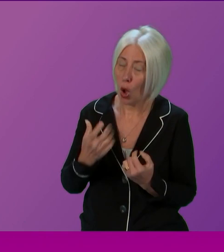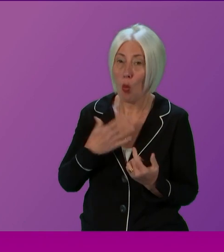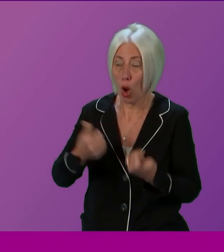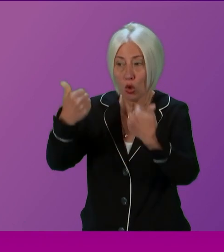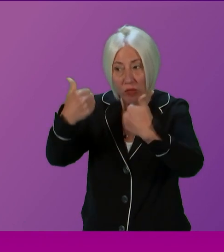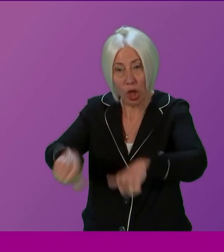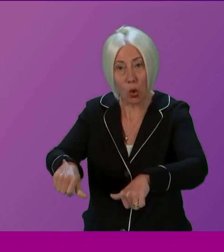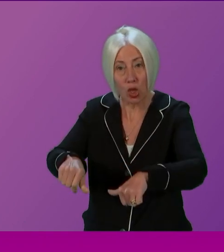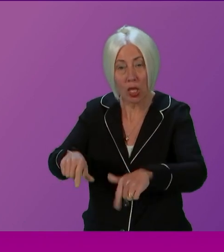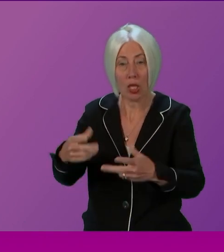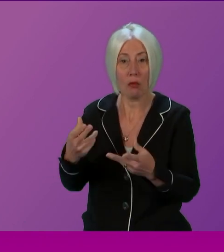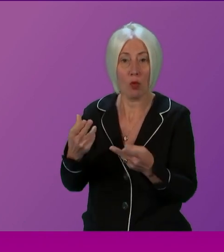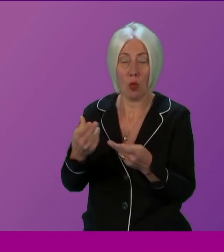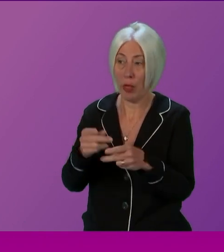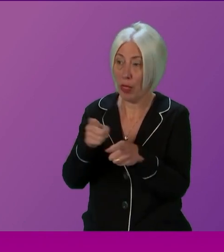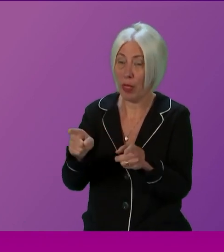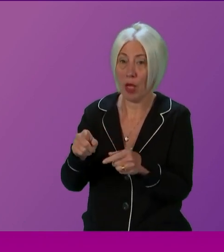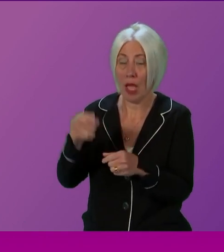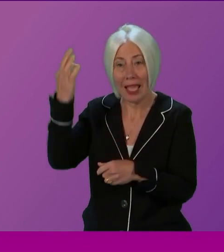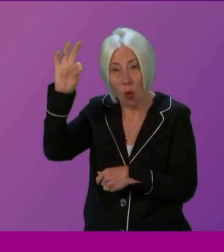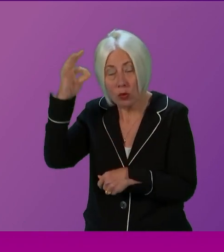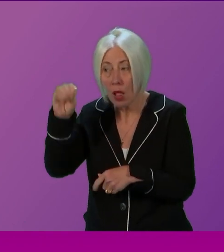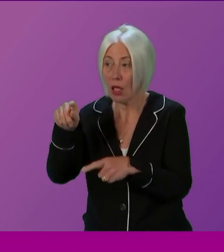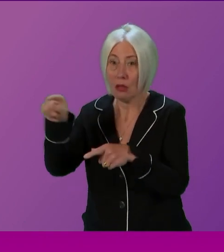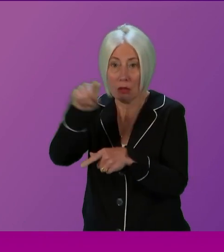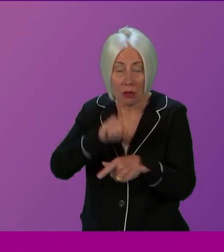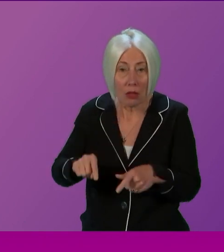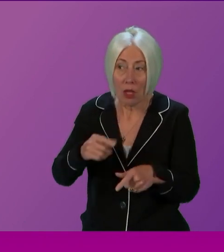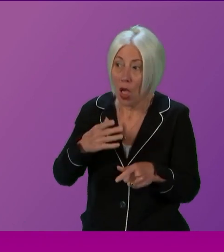with our partners in local government, that we are where we are right now.